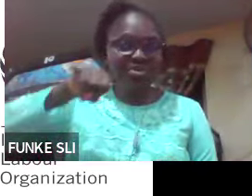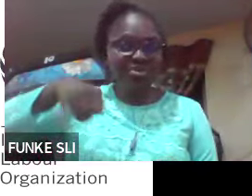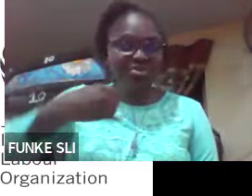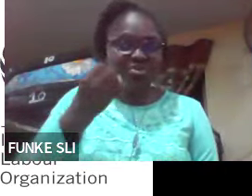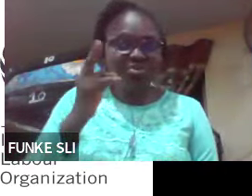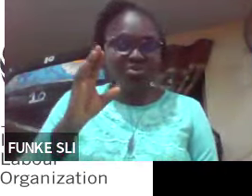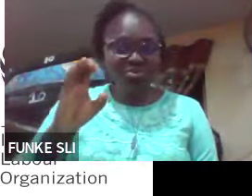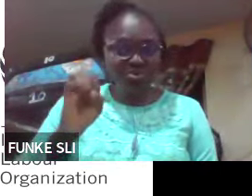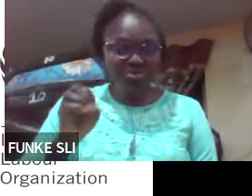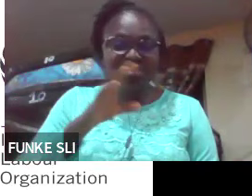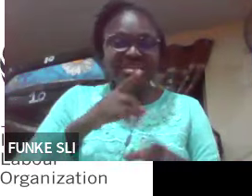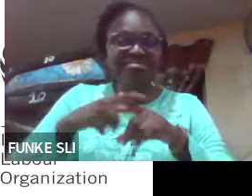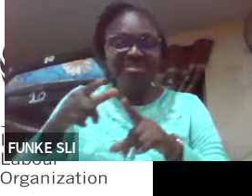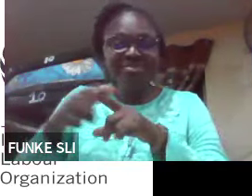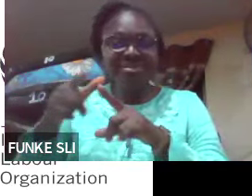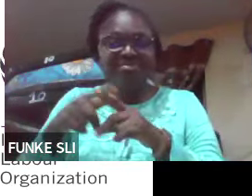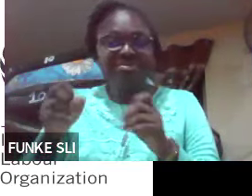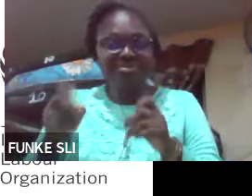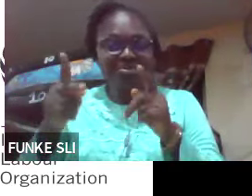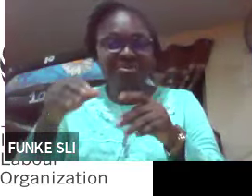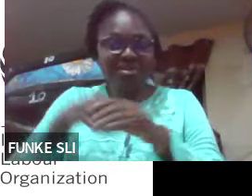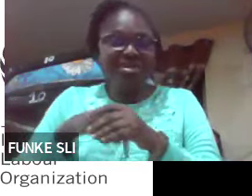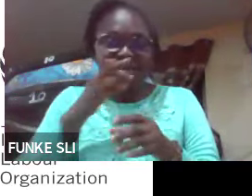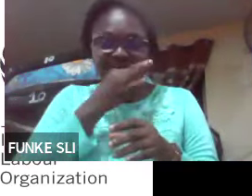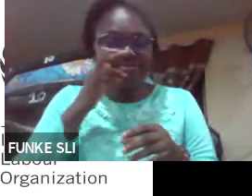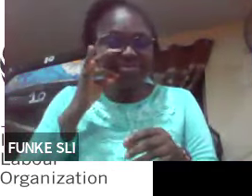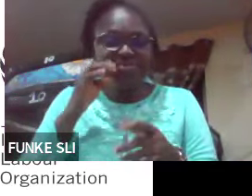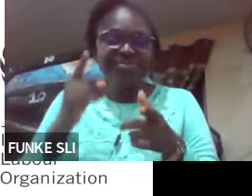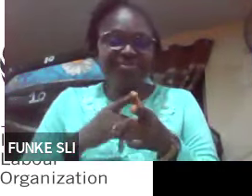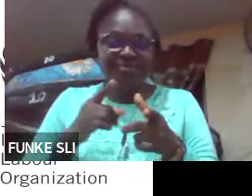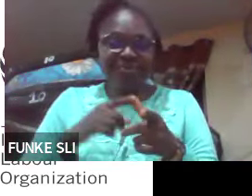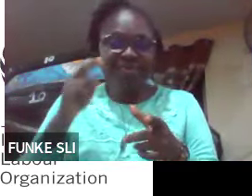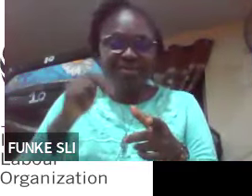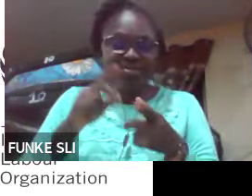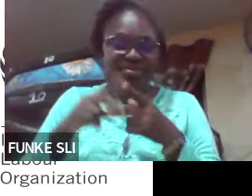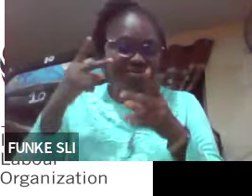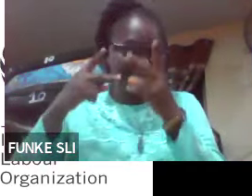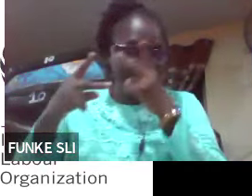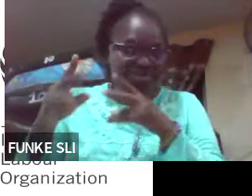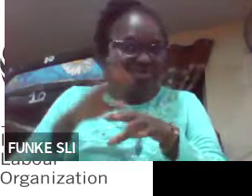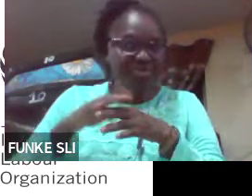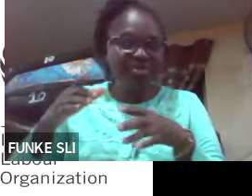Dotun Akinseinde: so there are several opportunities in farming. We 1st of all need to have a vision. Don't let anybody clear your vision.